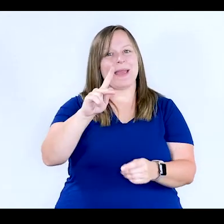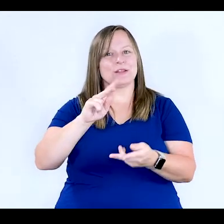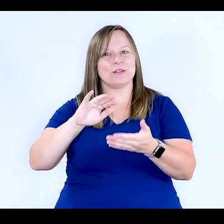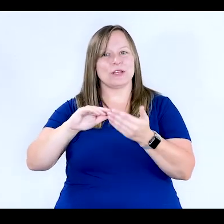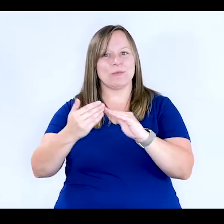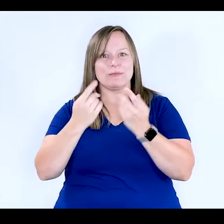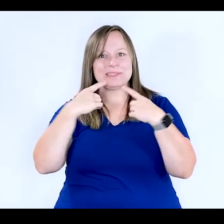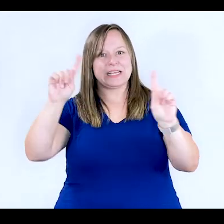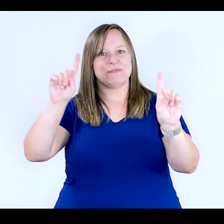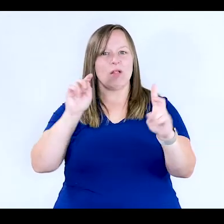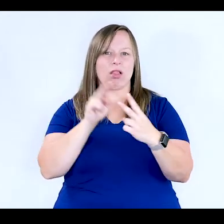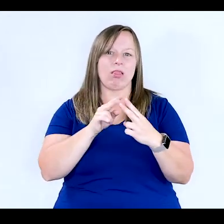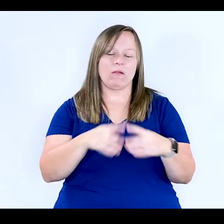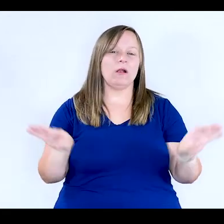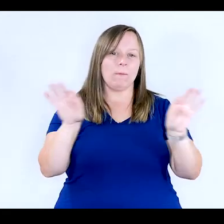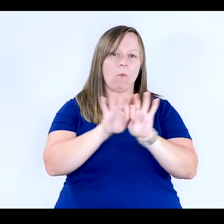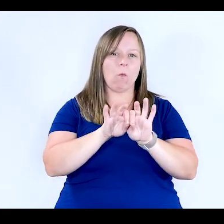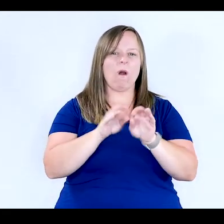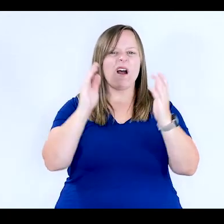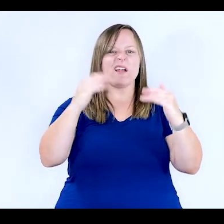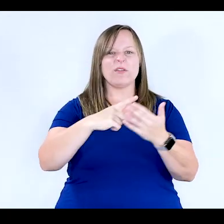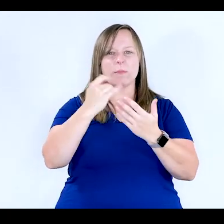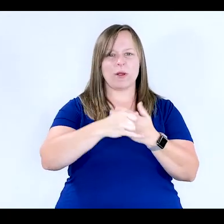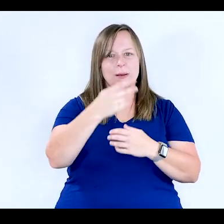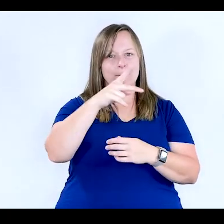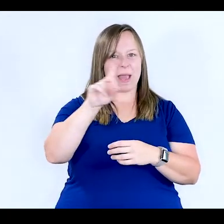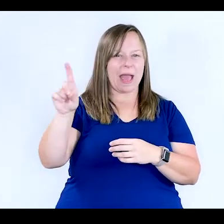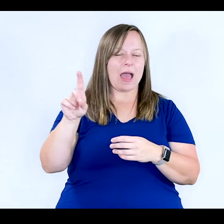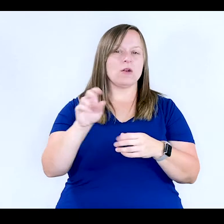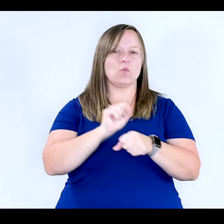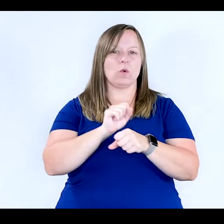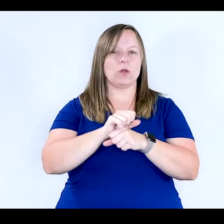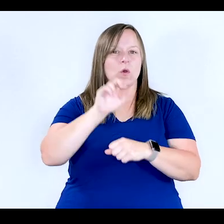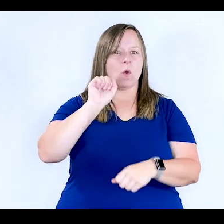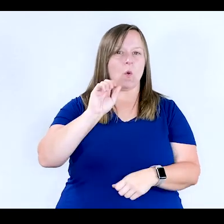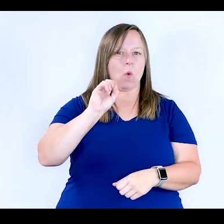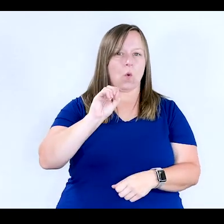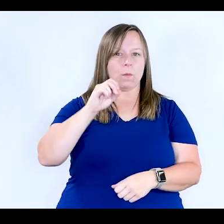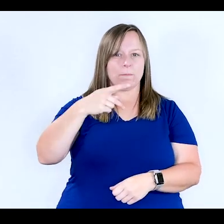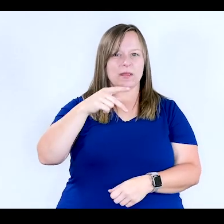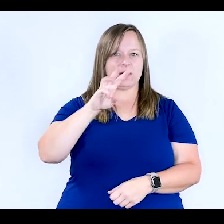community. Another project that PADD has been working on is OPWDD in plain